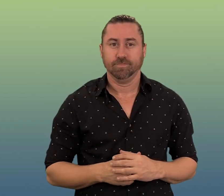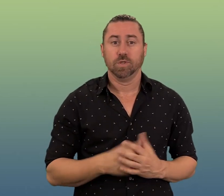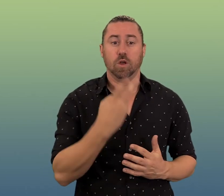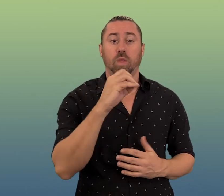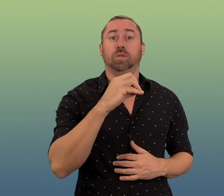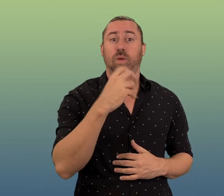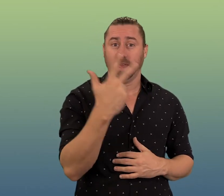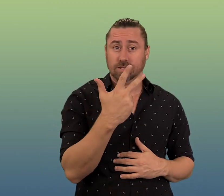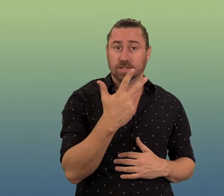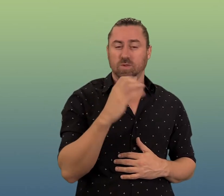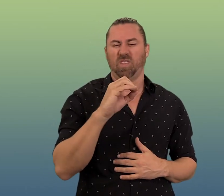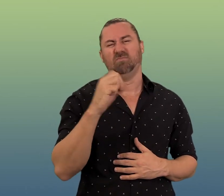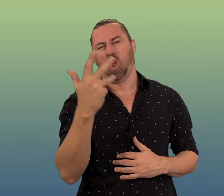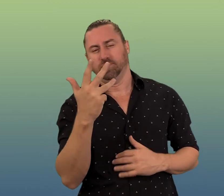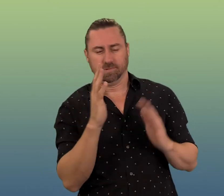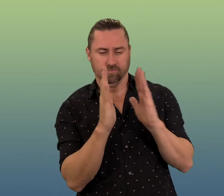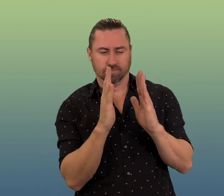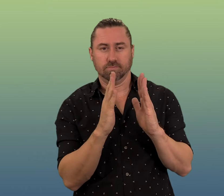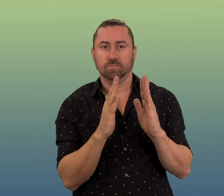In 2018-19,